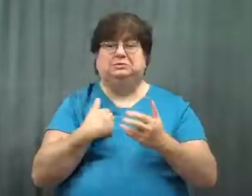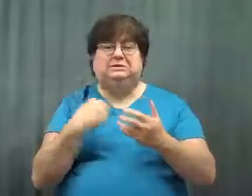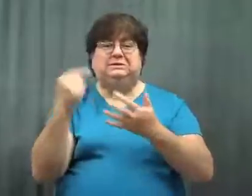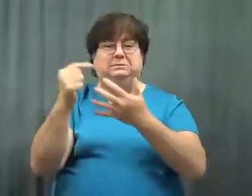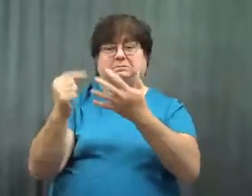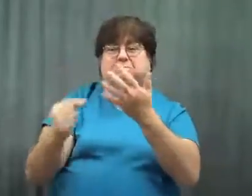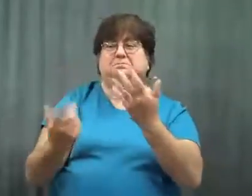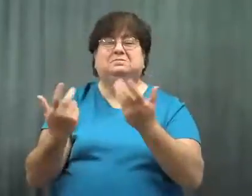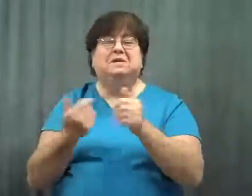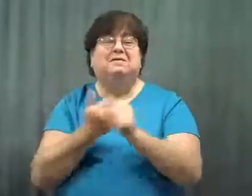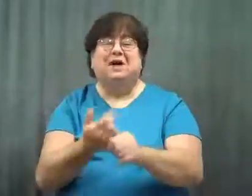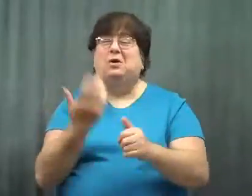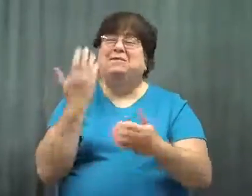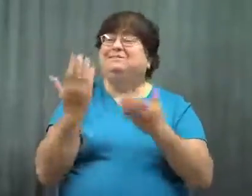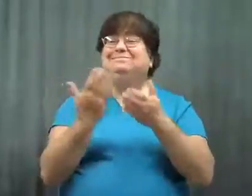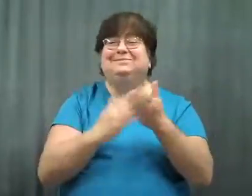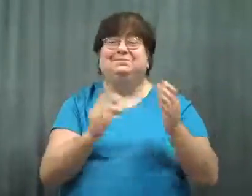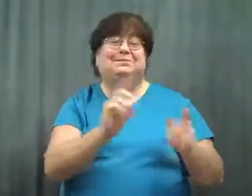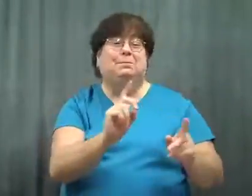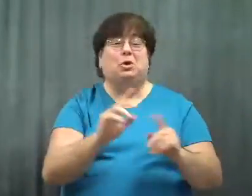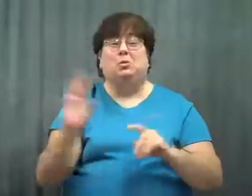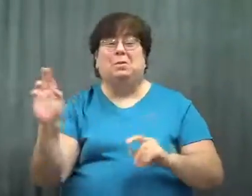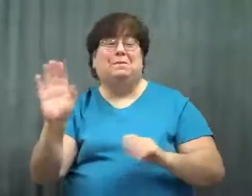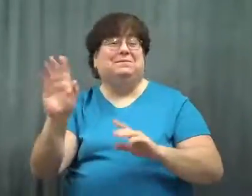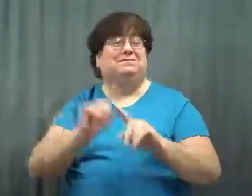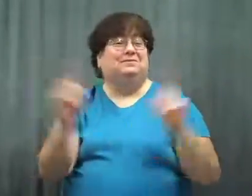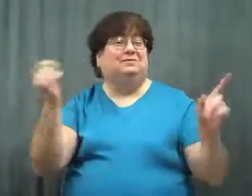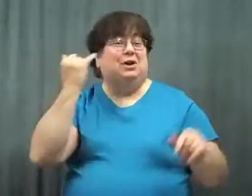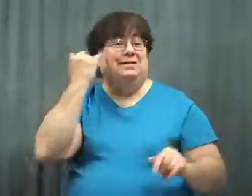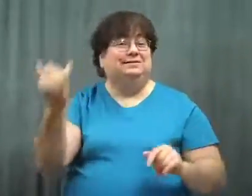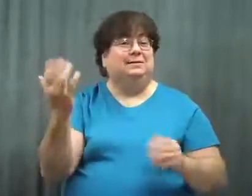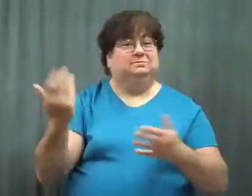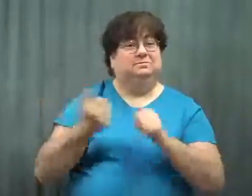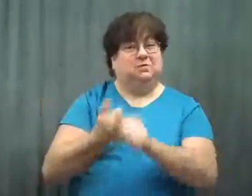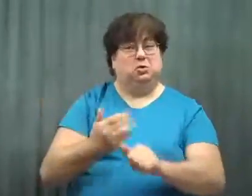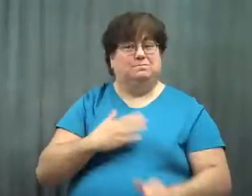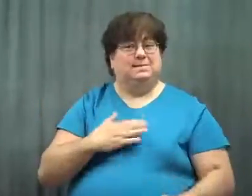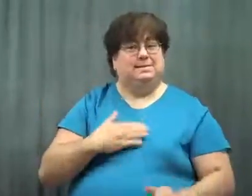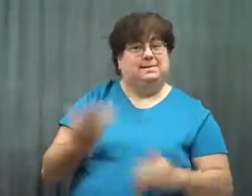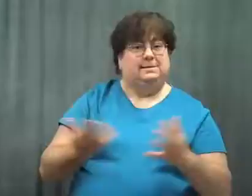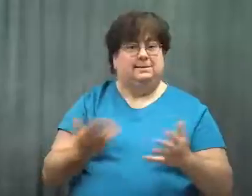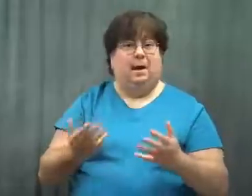Democrats and Republicans have different priorities, and that is considered.